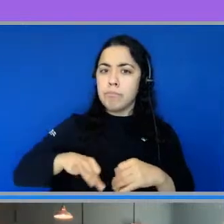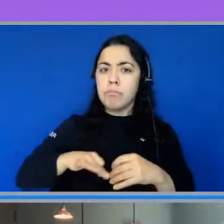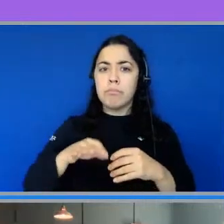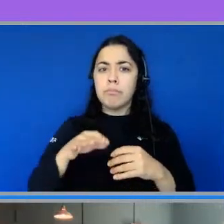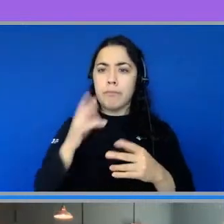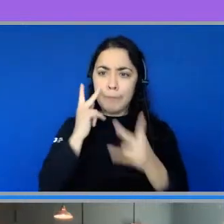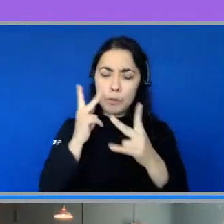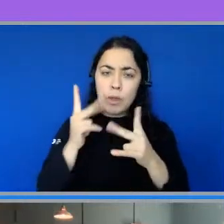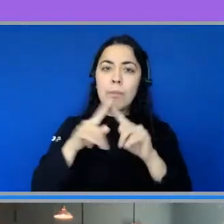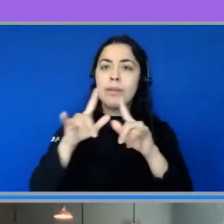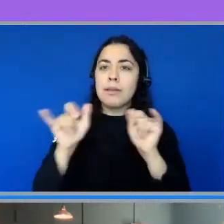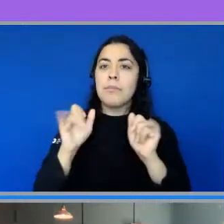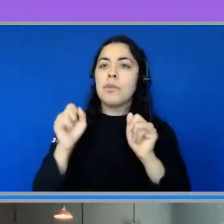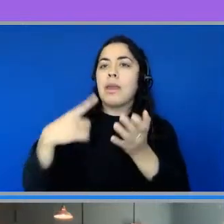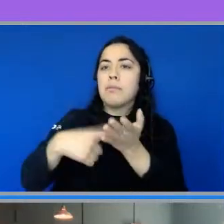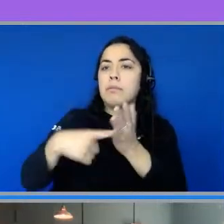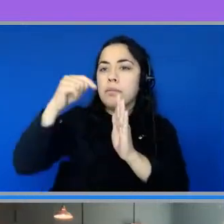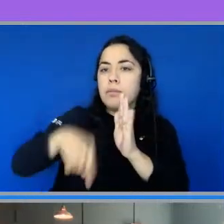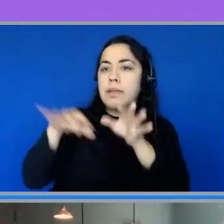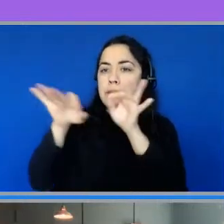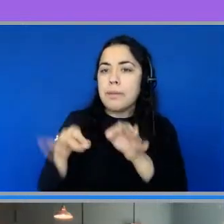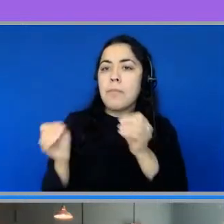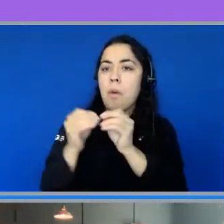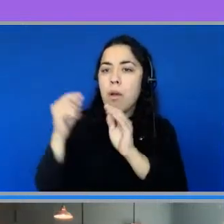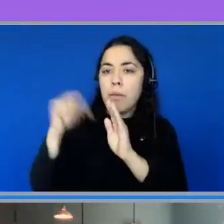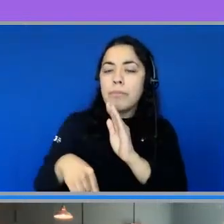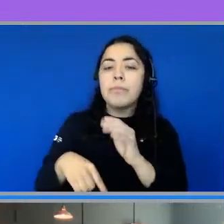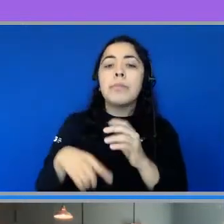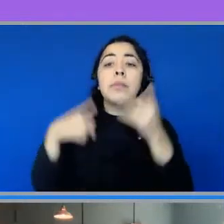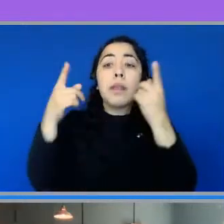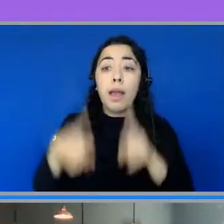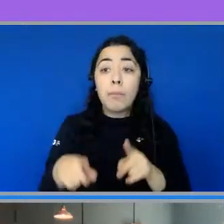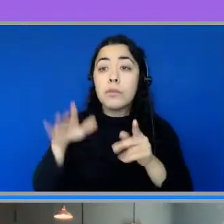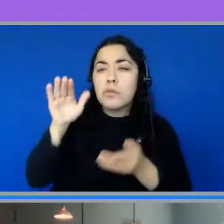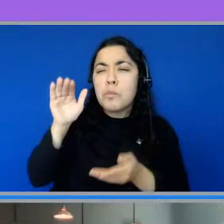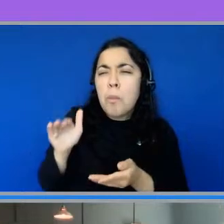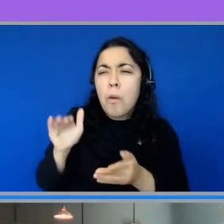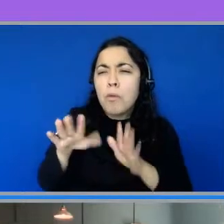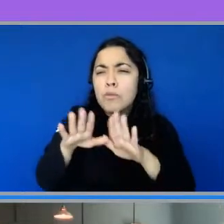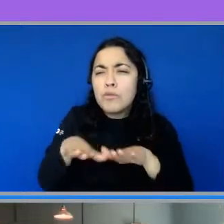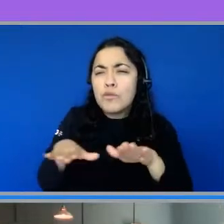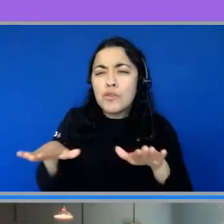more. So when I explain this to small children, I like to think